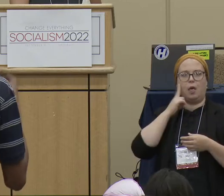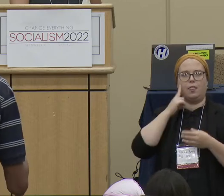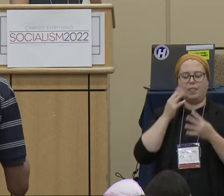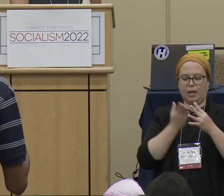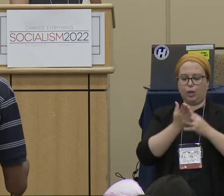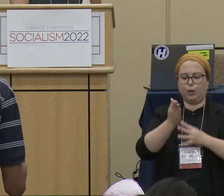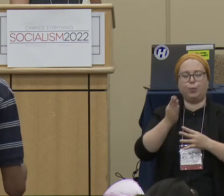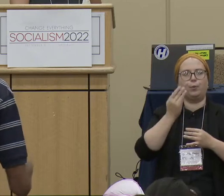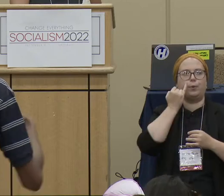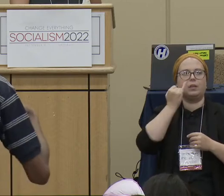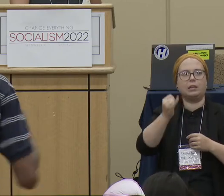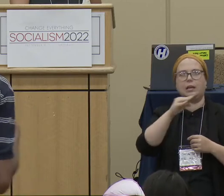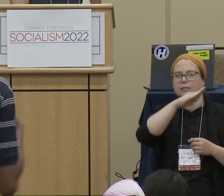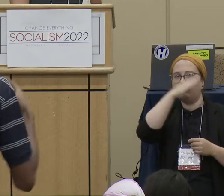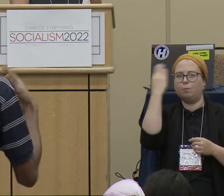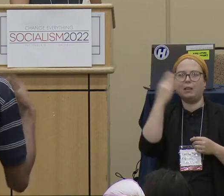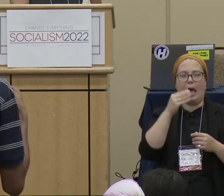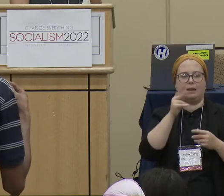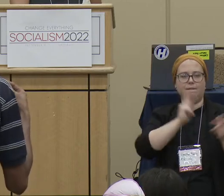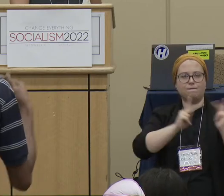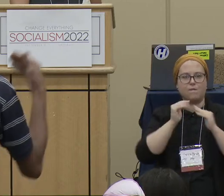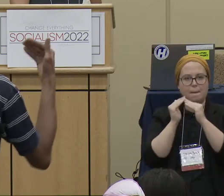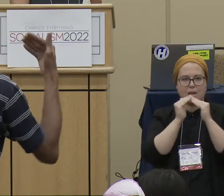think particularly through a lens of Black feminism, that we